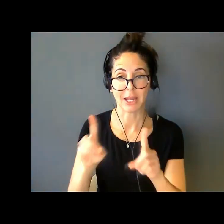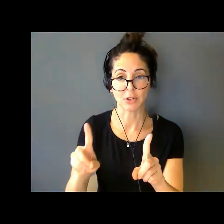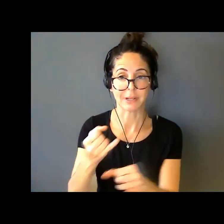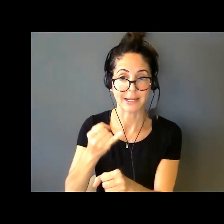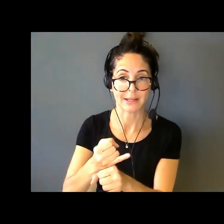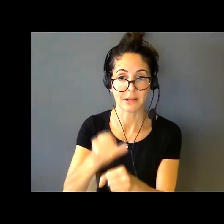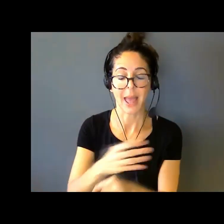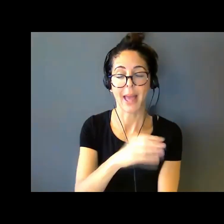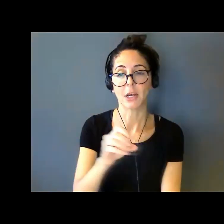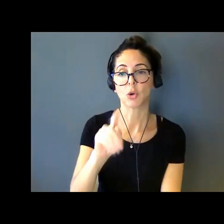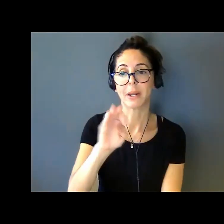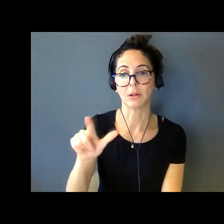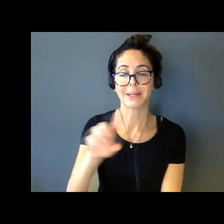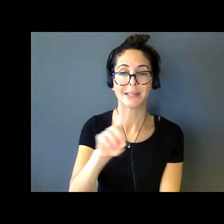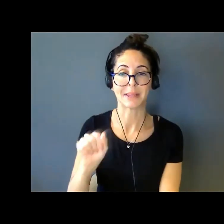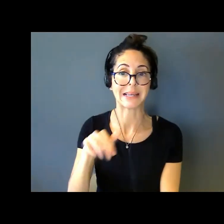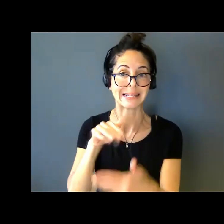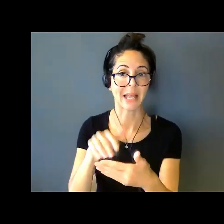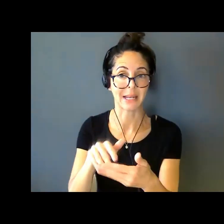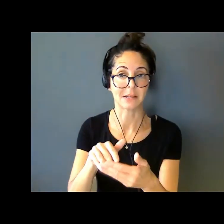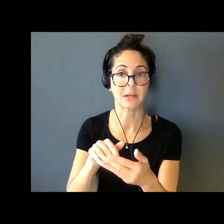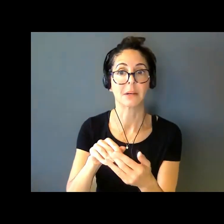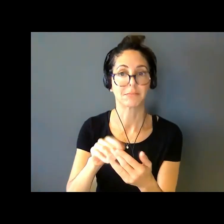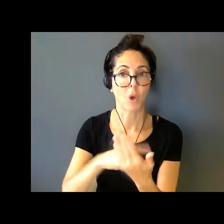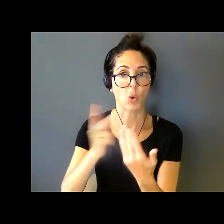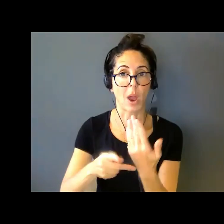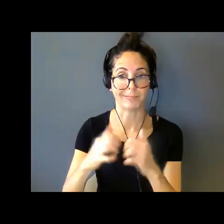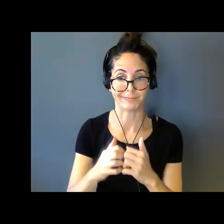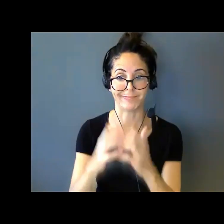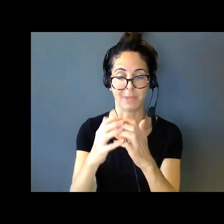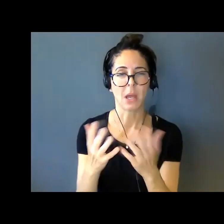Critical Disability Studies program. We are looking for partners, collaborators,